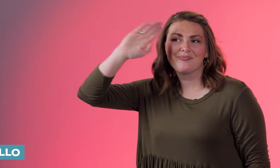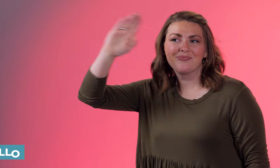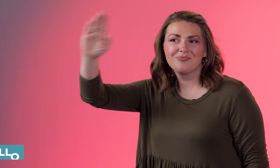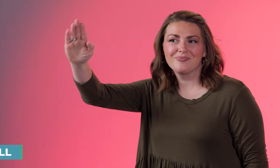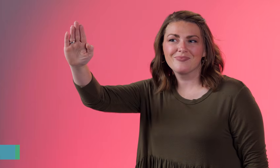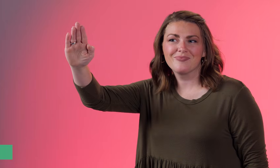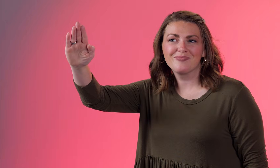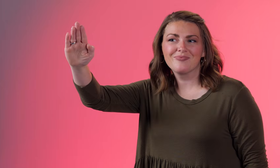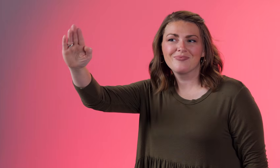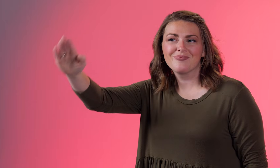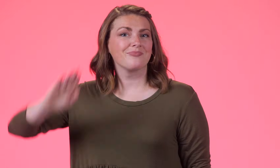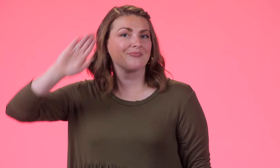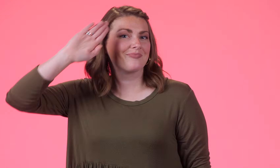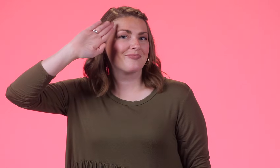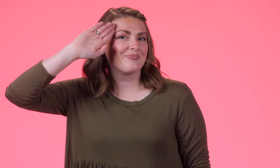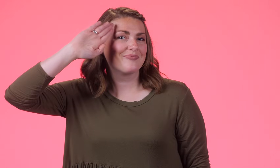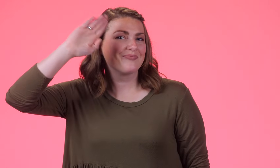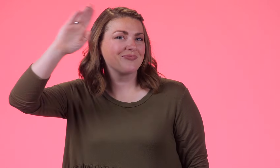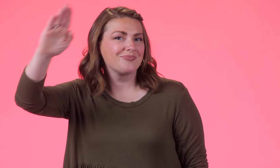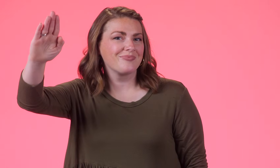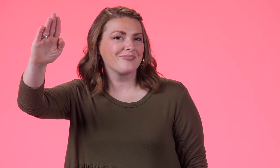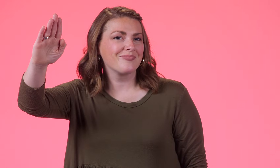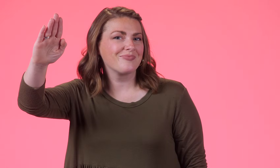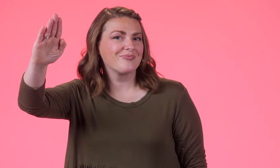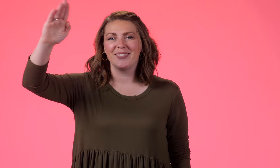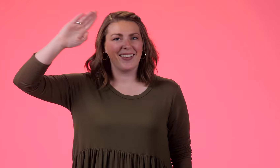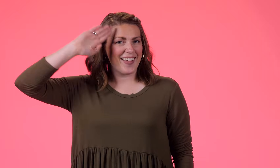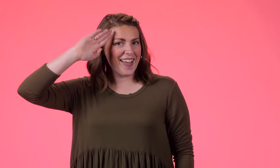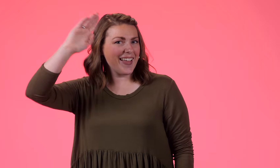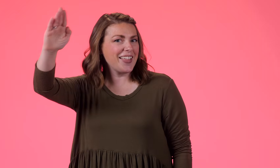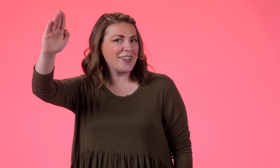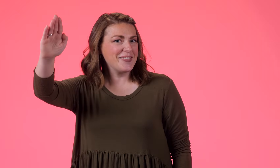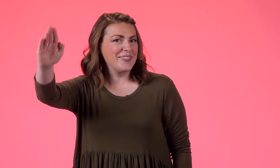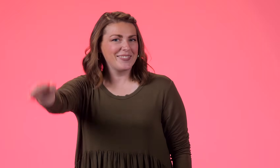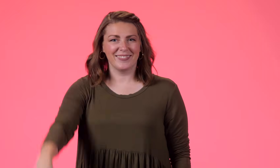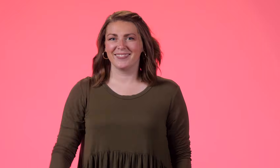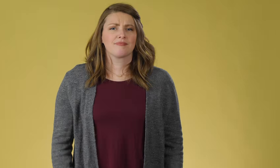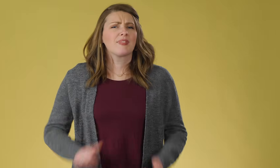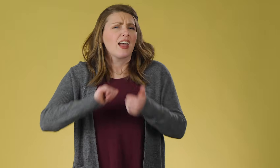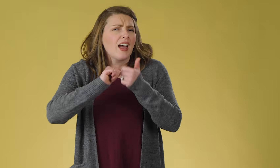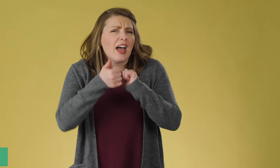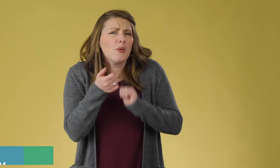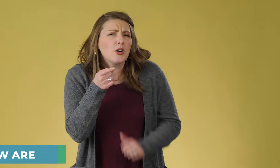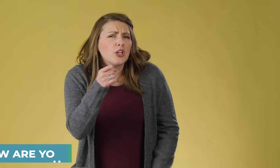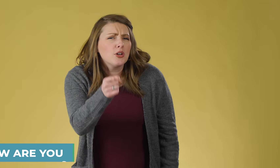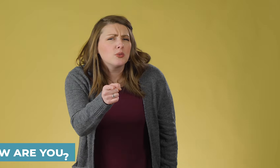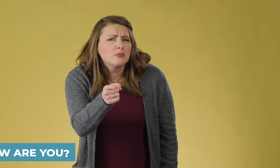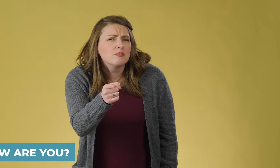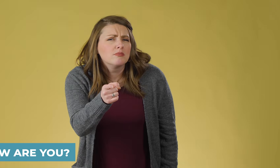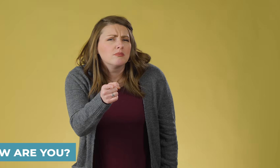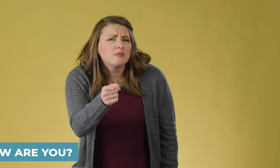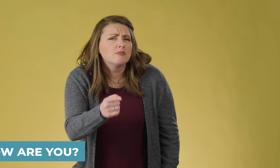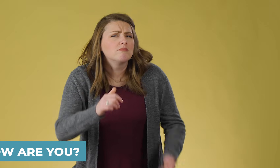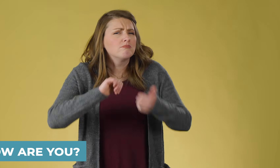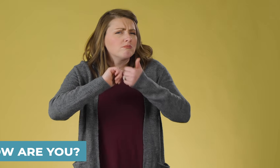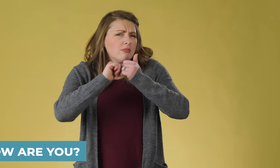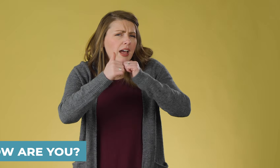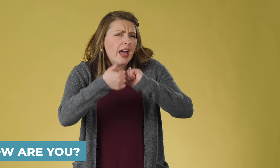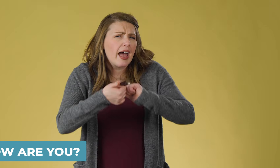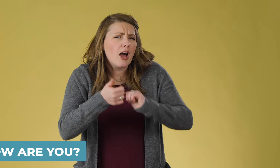you've got your hand right up here at your forehead and it's coming out 'hello.' 'How are you, how